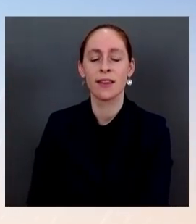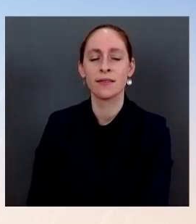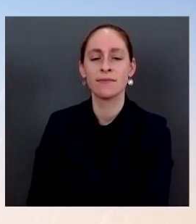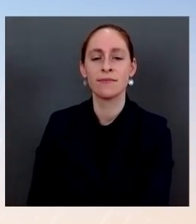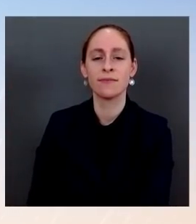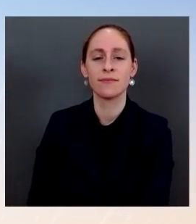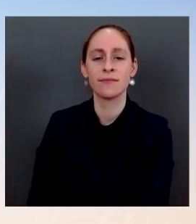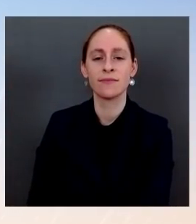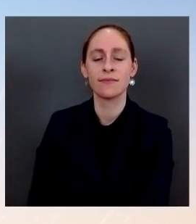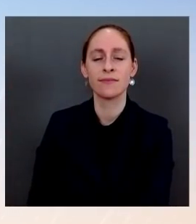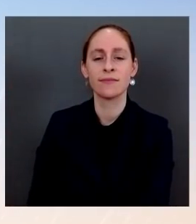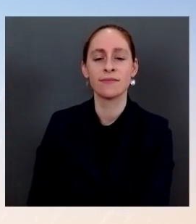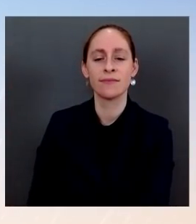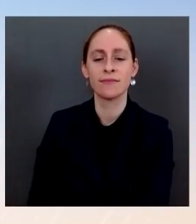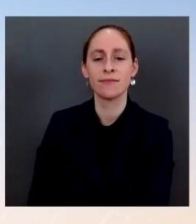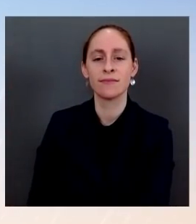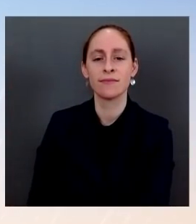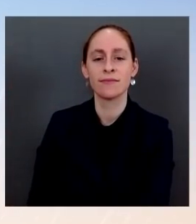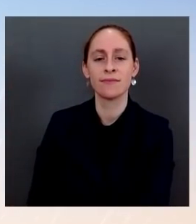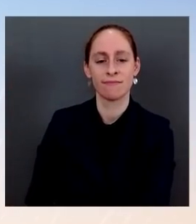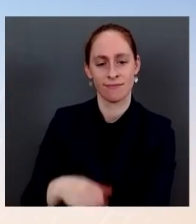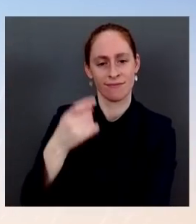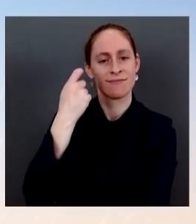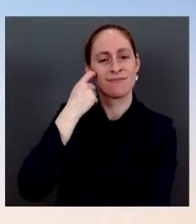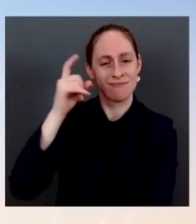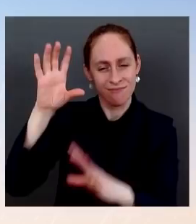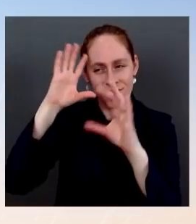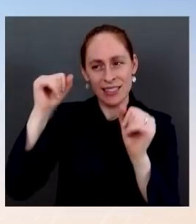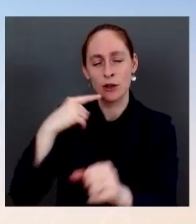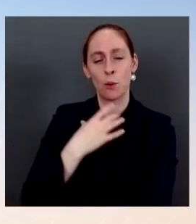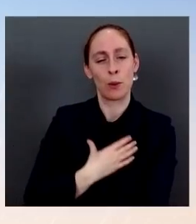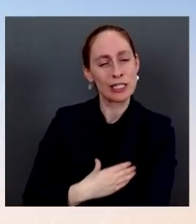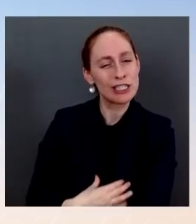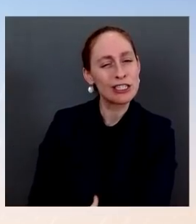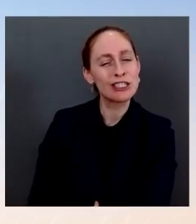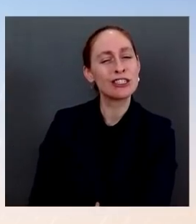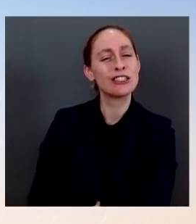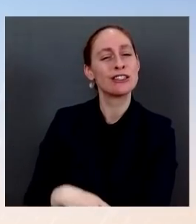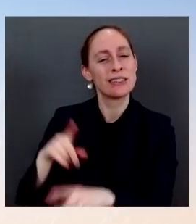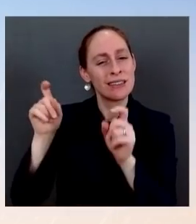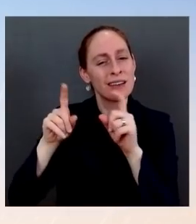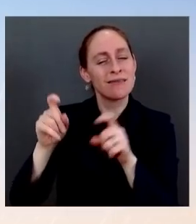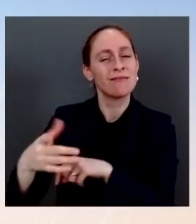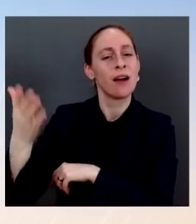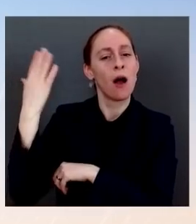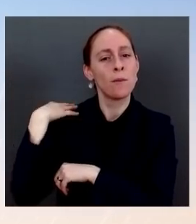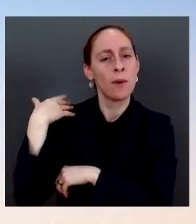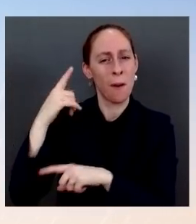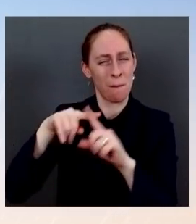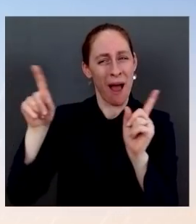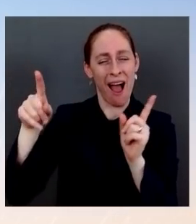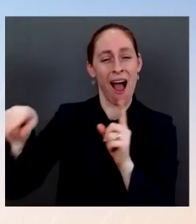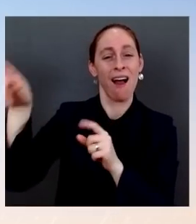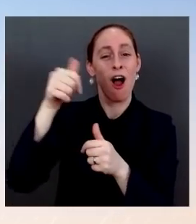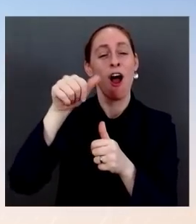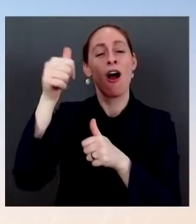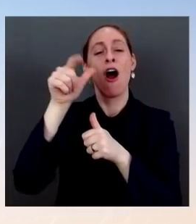including two months ago, that there was not enough testing supply. So did -- you know, why did nobody think of this? Or did the President miss the mark here?